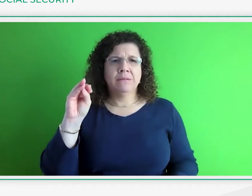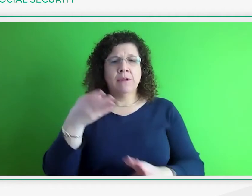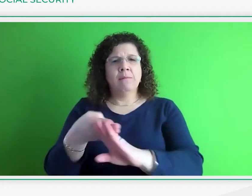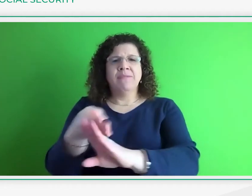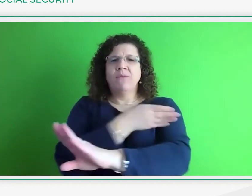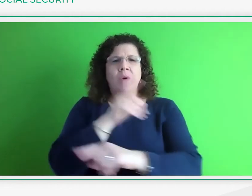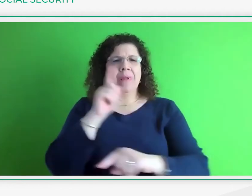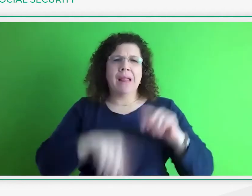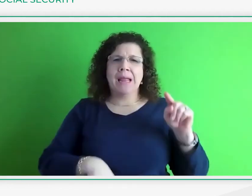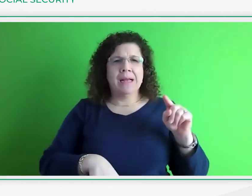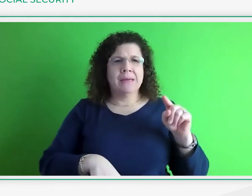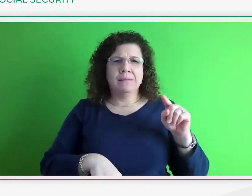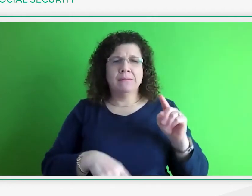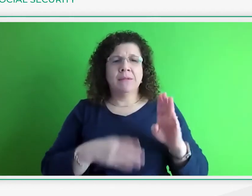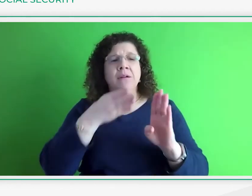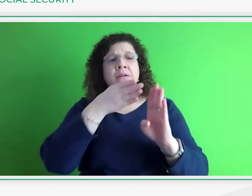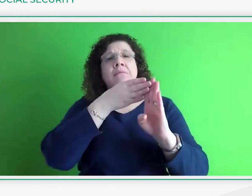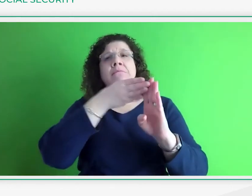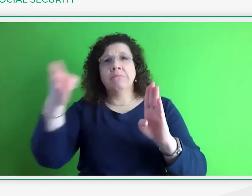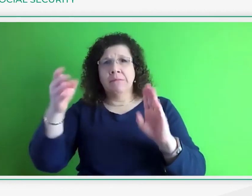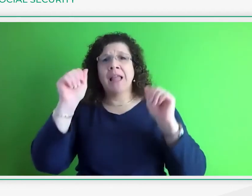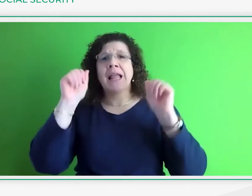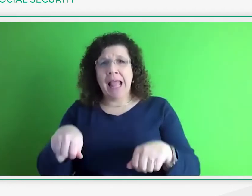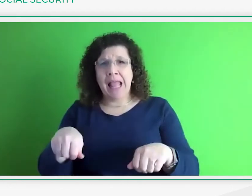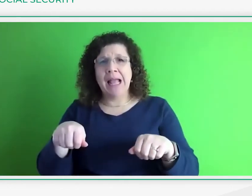age of 60. Before that, I'm not able to claim his benefits.